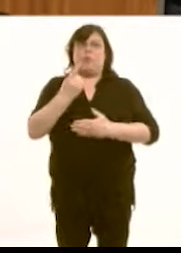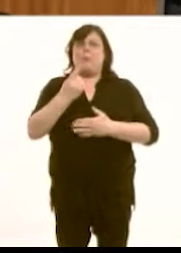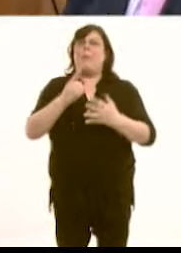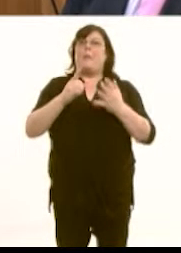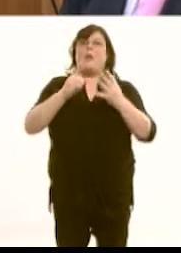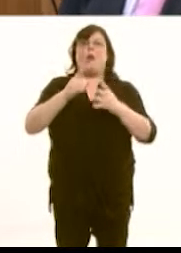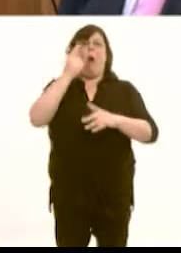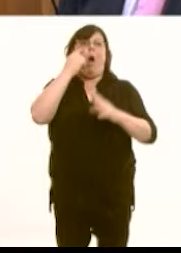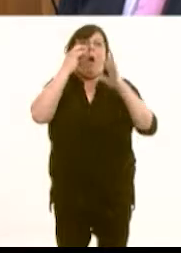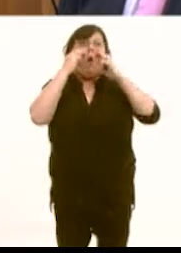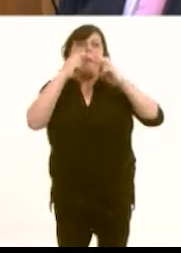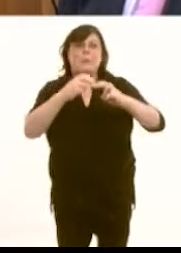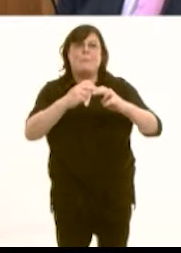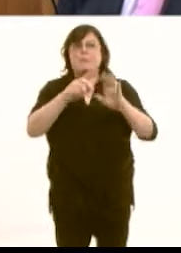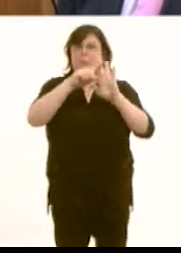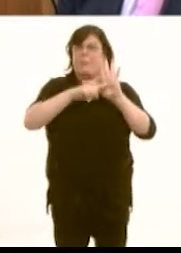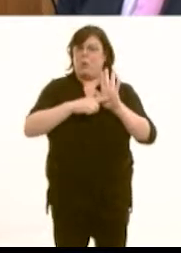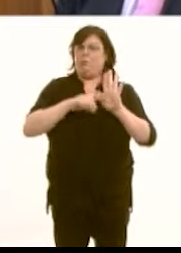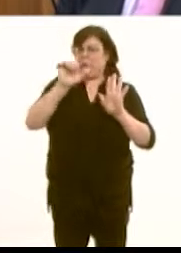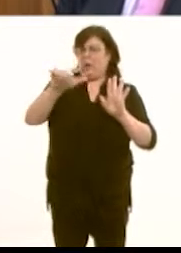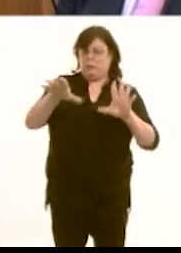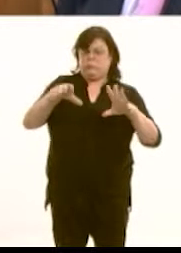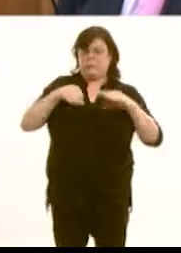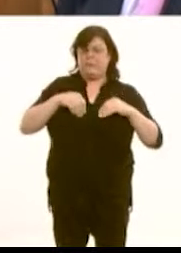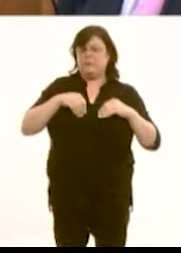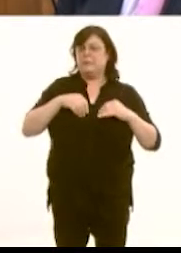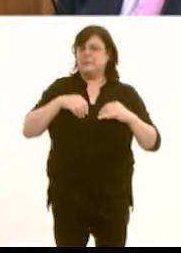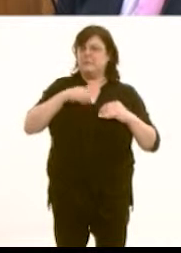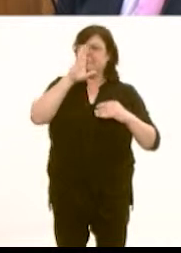I know that the Ministerís already requested the national clinical lead for unscheduled